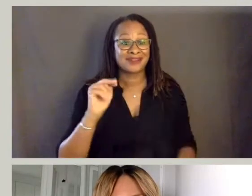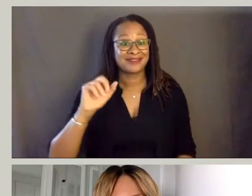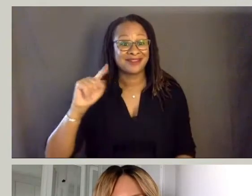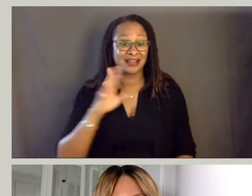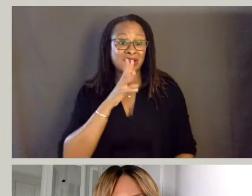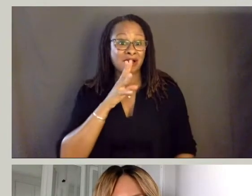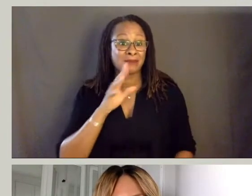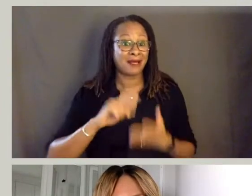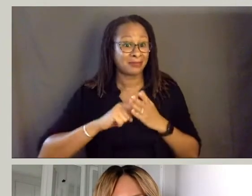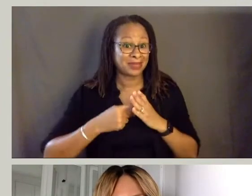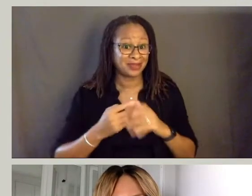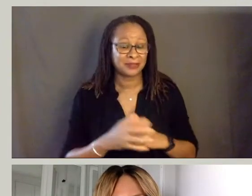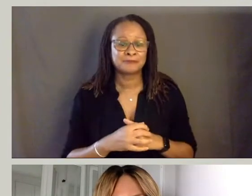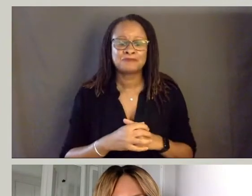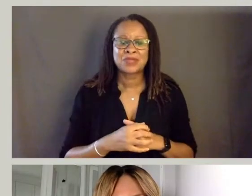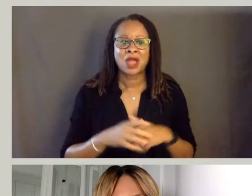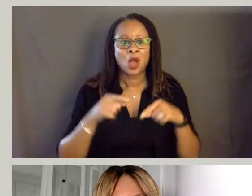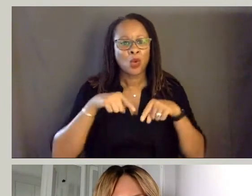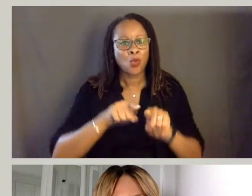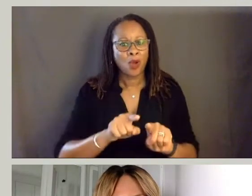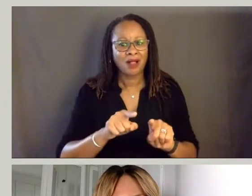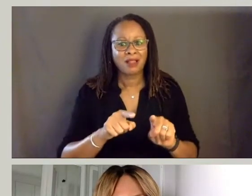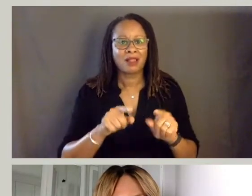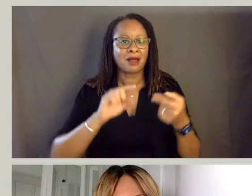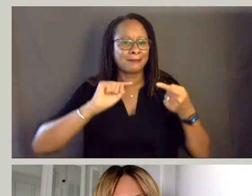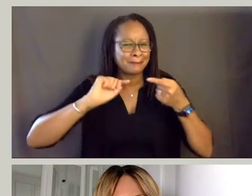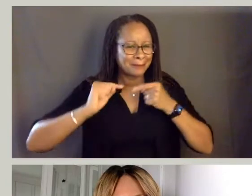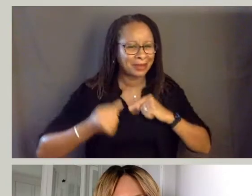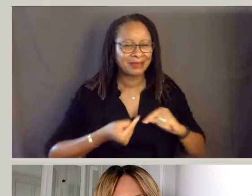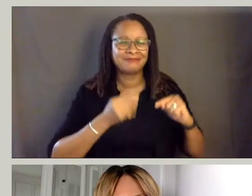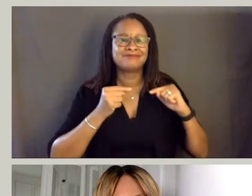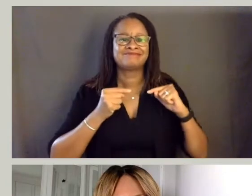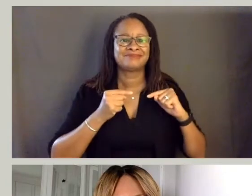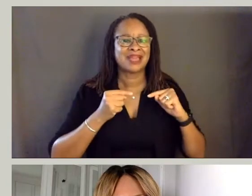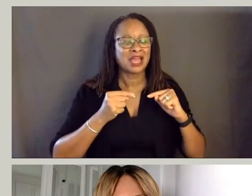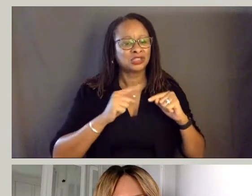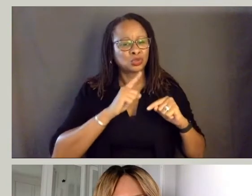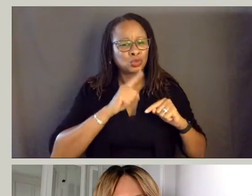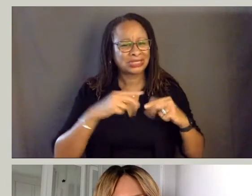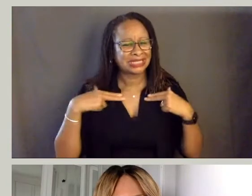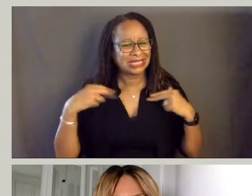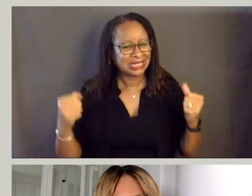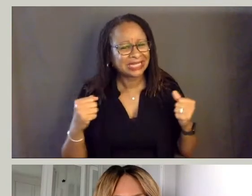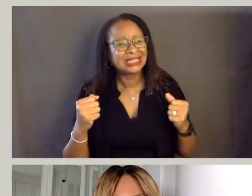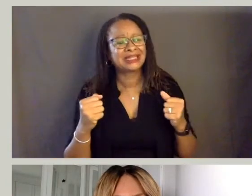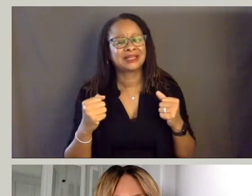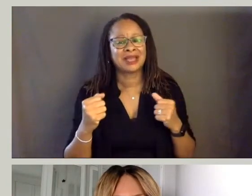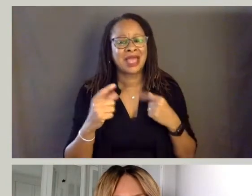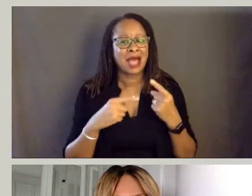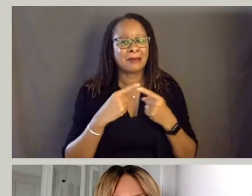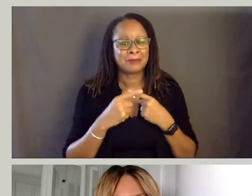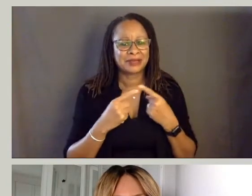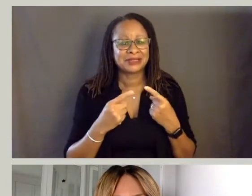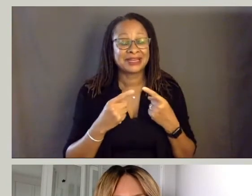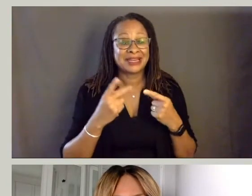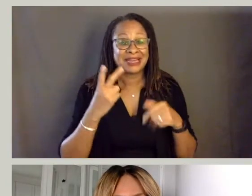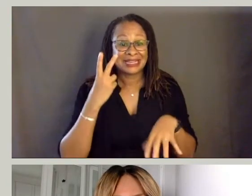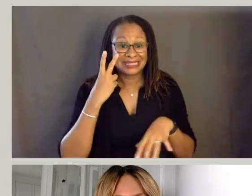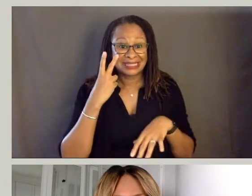that while it was painful, there was something really healing about seeing the feelings you've felt